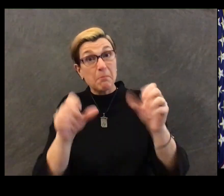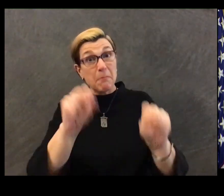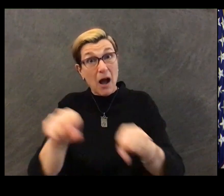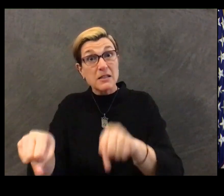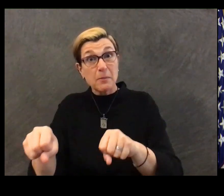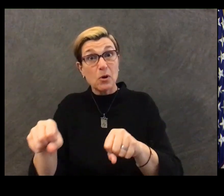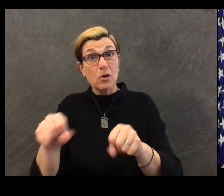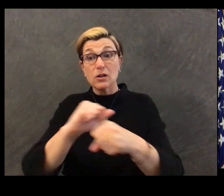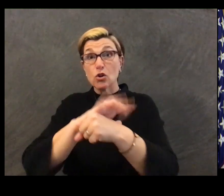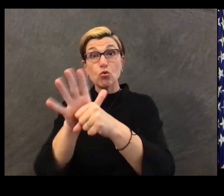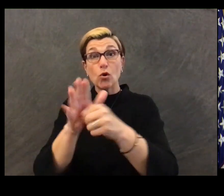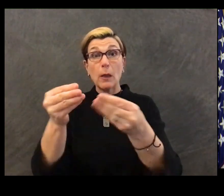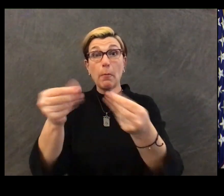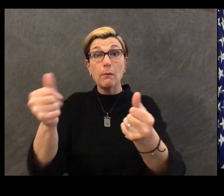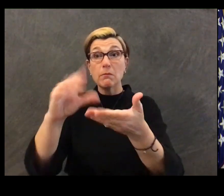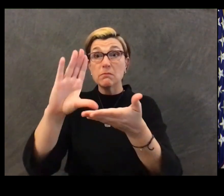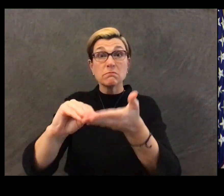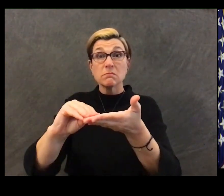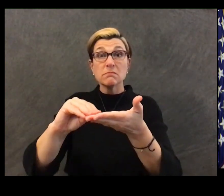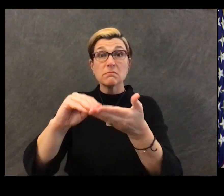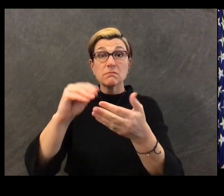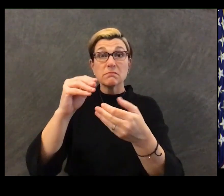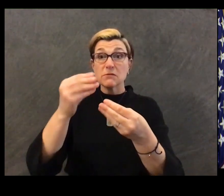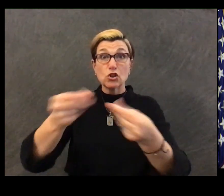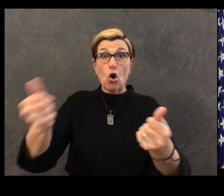but I don't understand how you know it won't come back on a big scale I didn't